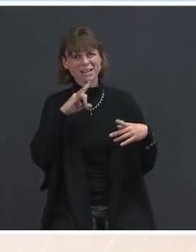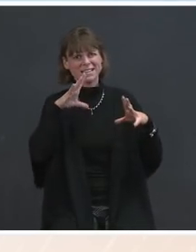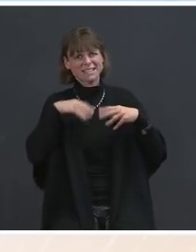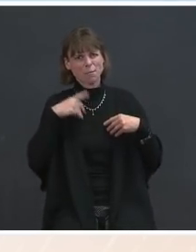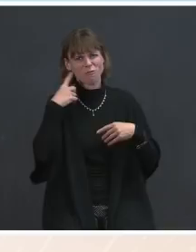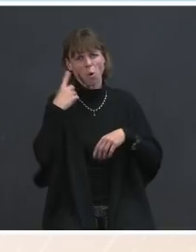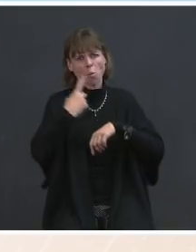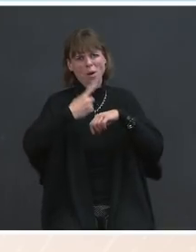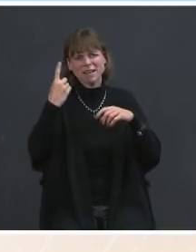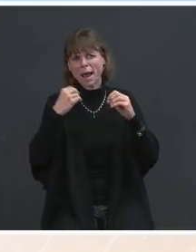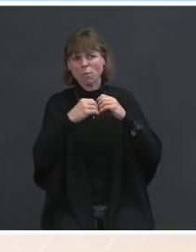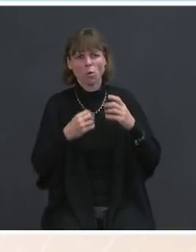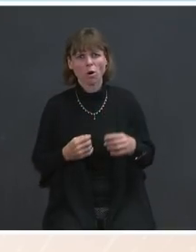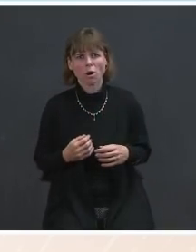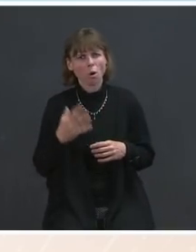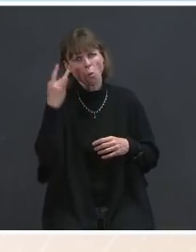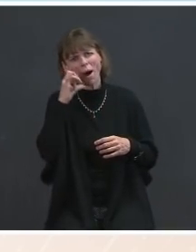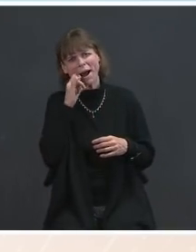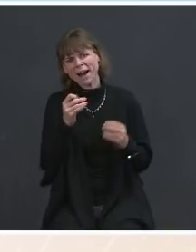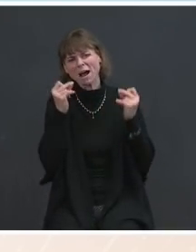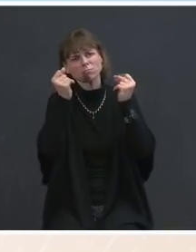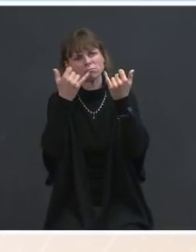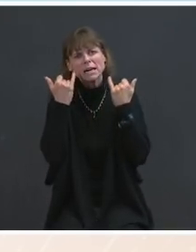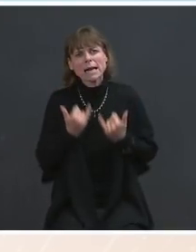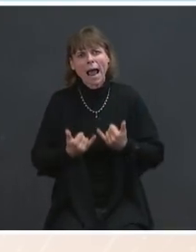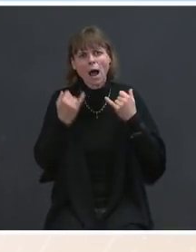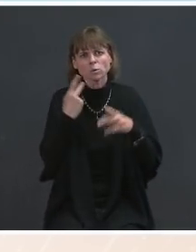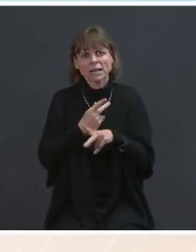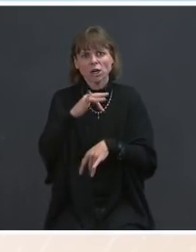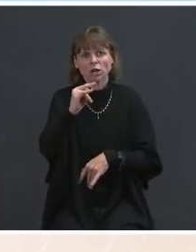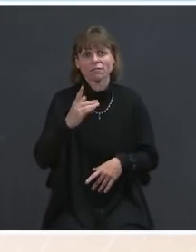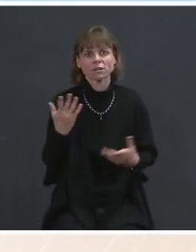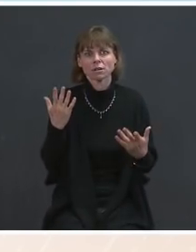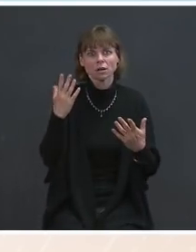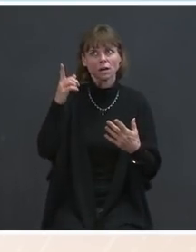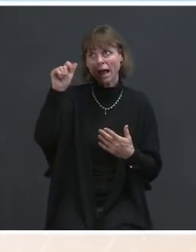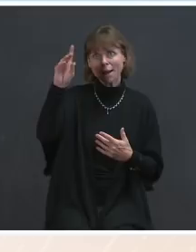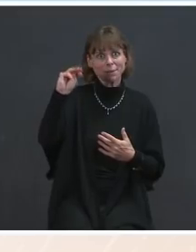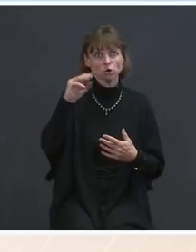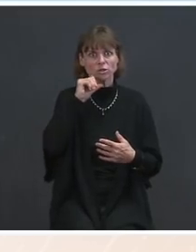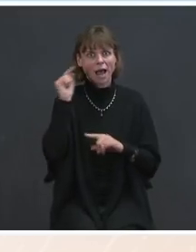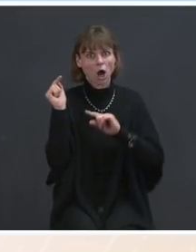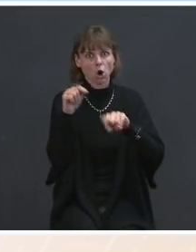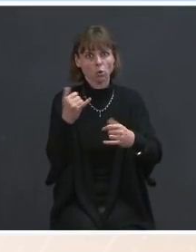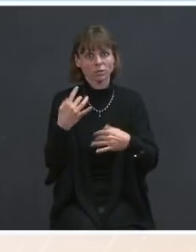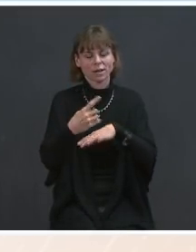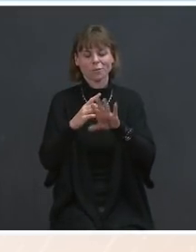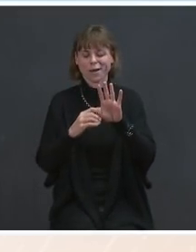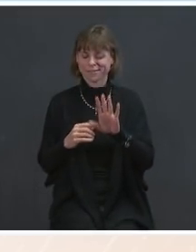Why is that something that's not being outlawed right now? How is the administration not stopping that today? Ms. Psaki: Well, Yamiche, it's not acceptable.